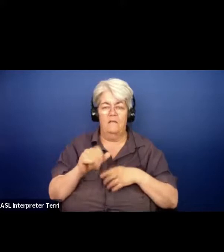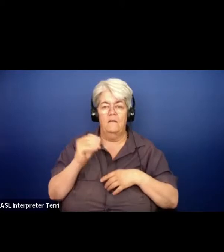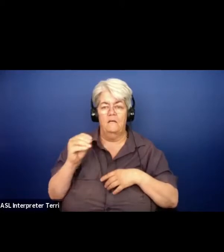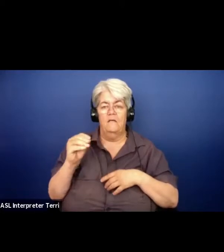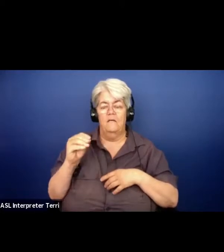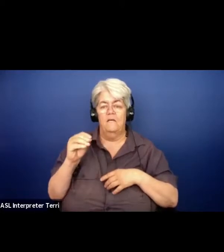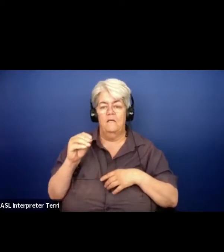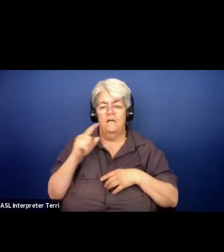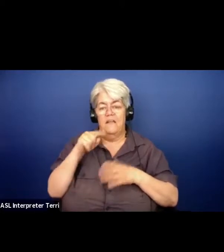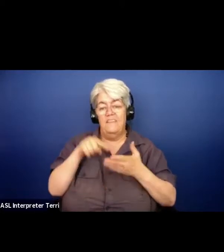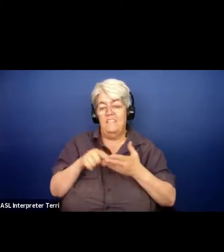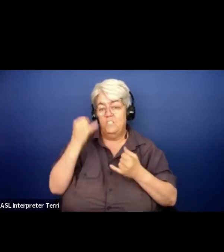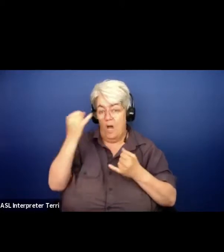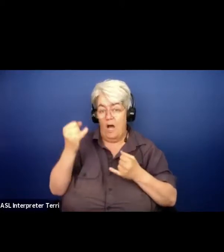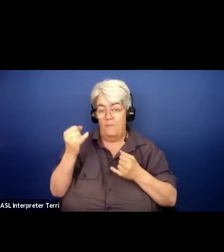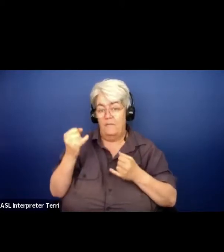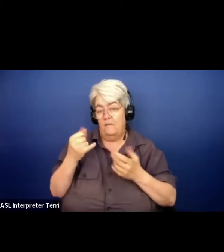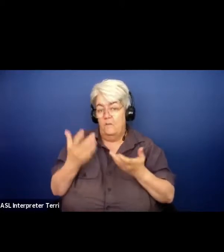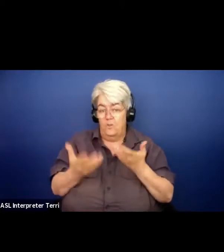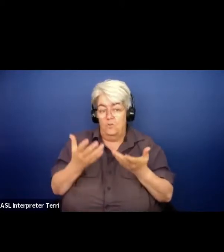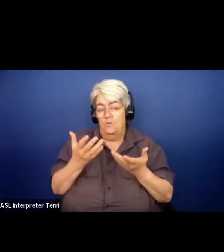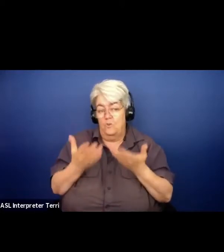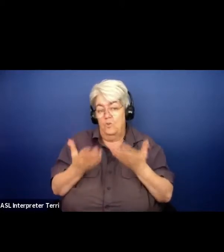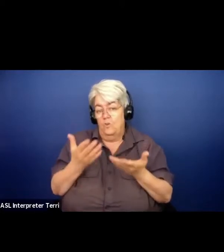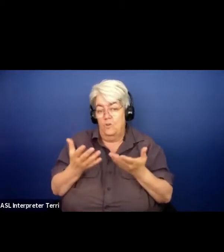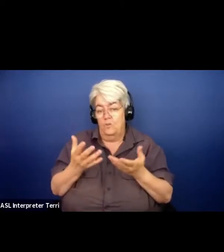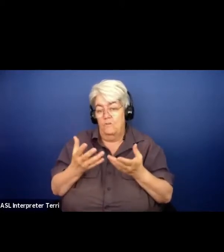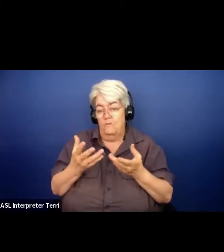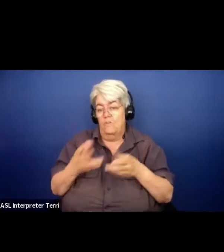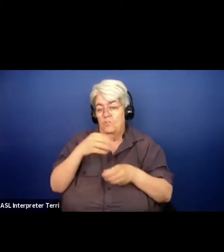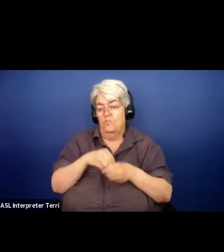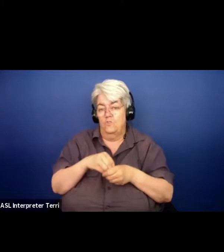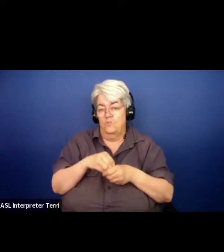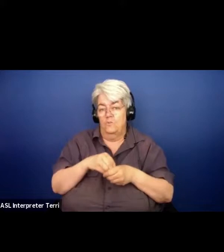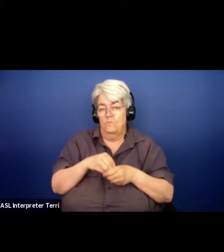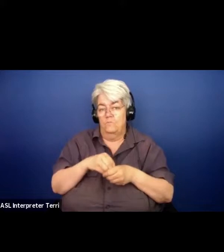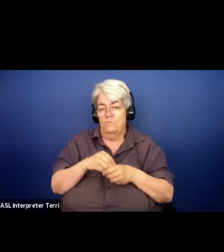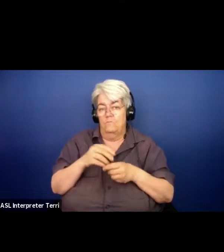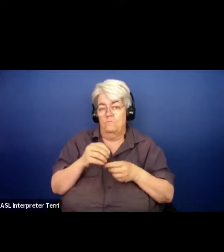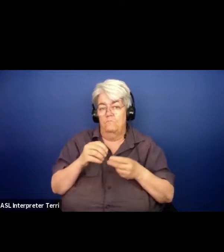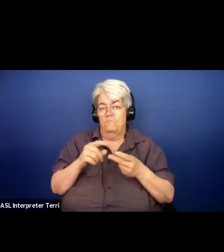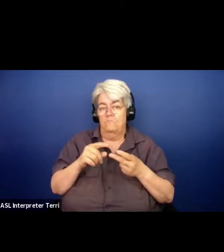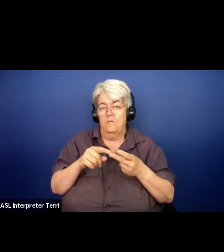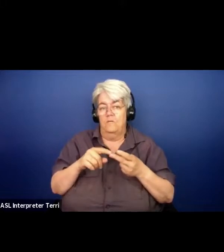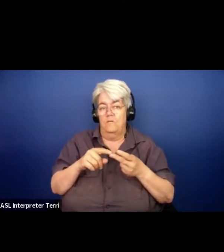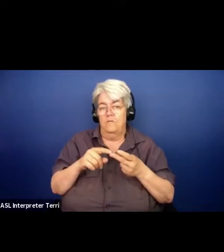This is a topic that would consume maybe the semester in law school. One of the ways